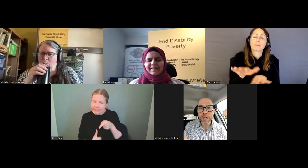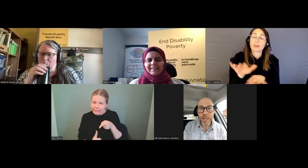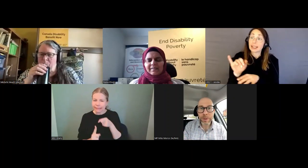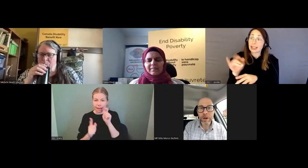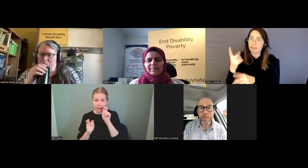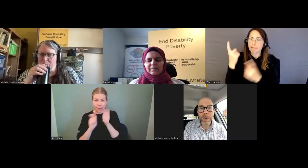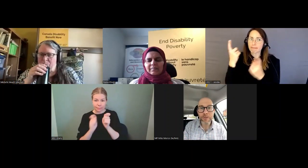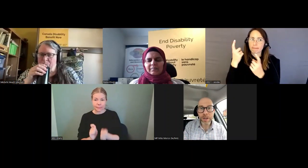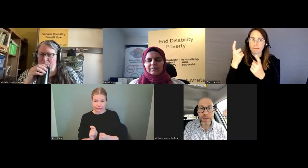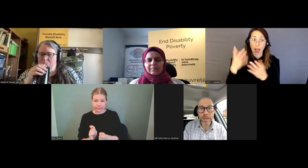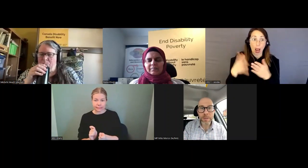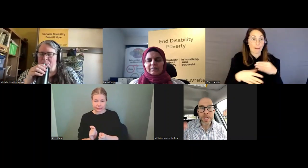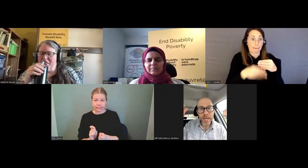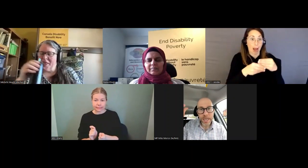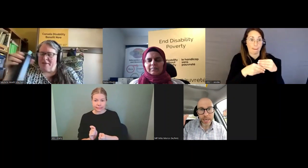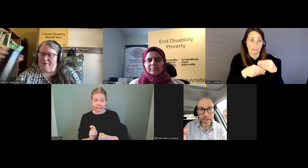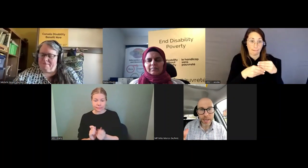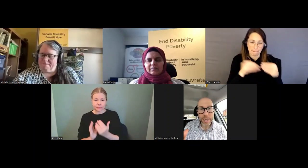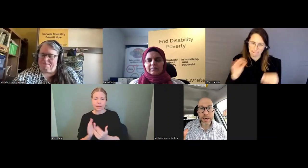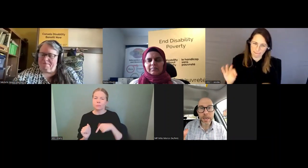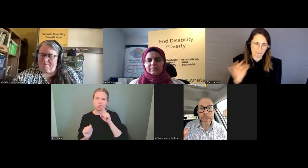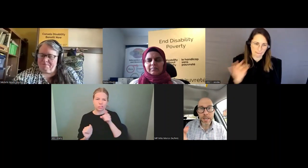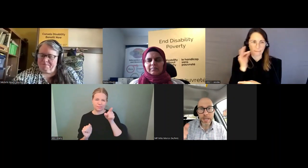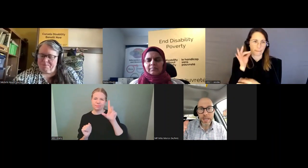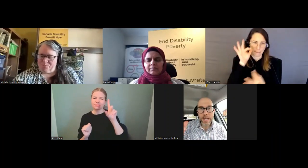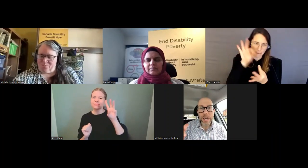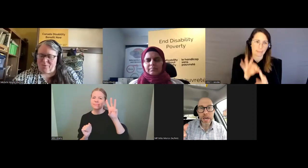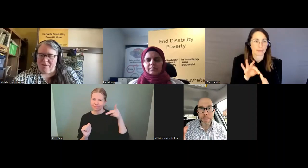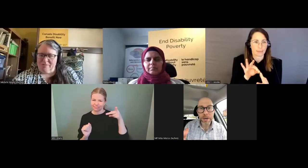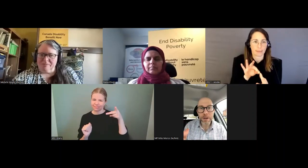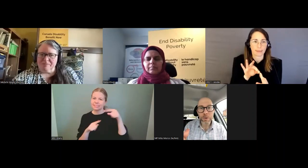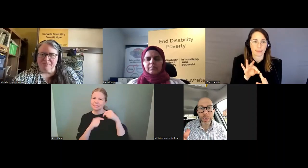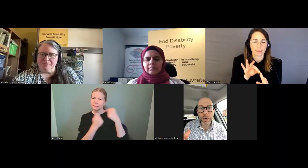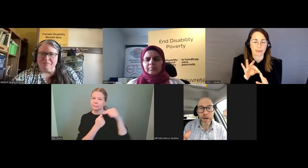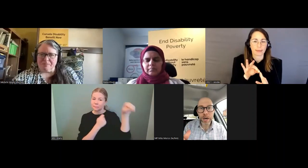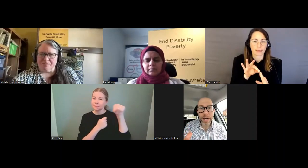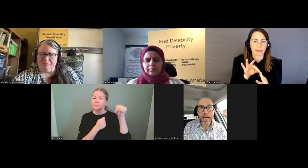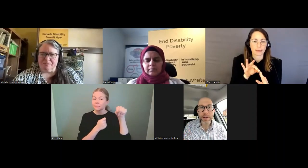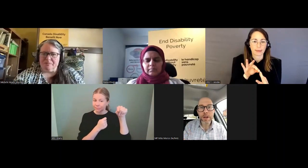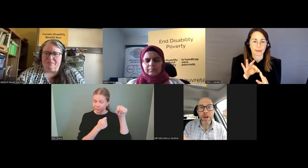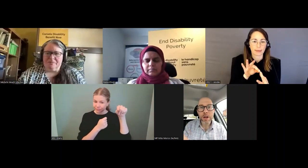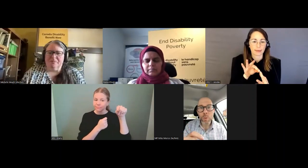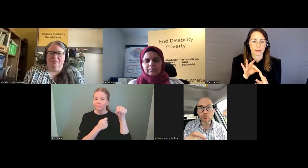WITHOUT POVERTY TEAM CAN SEND THE AMENDMENTS WE GOT PASSED.